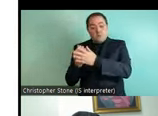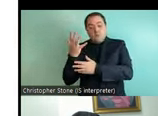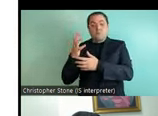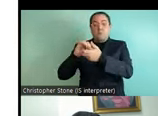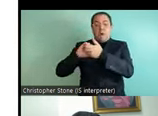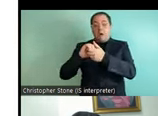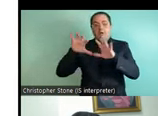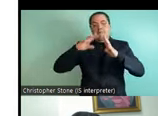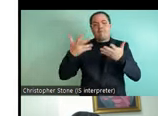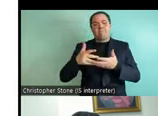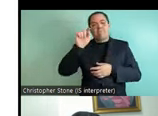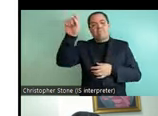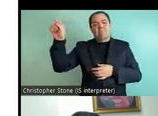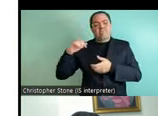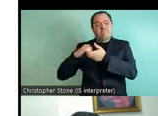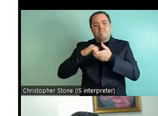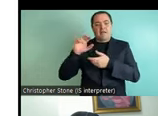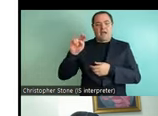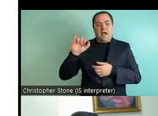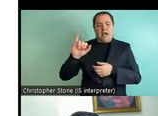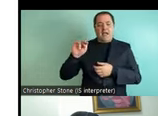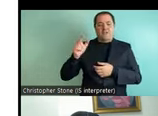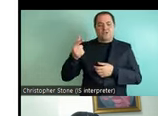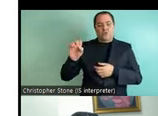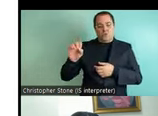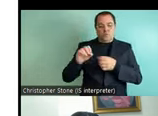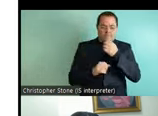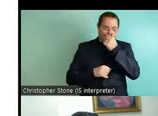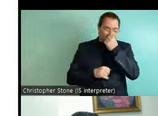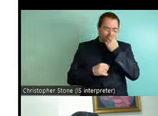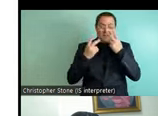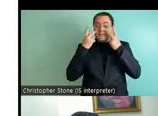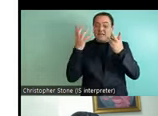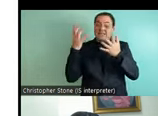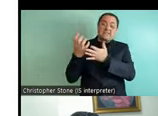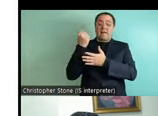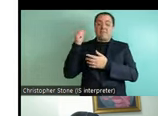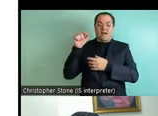NGO, and suffice to say that 11:51:32 Stacy rose incubated.